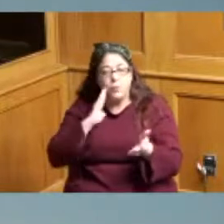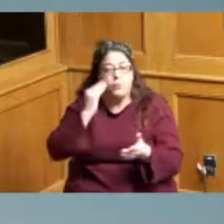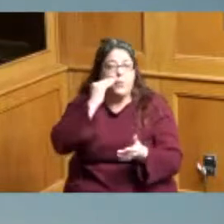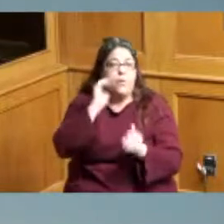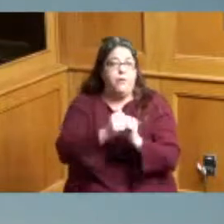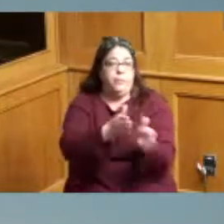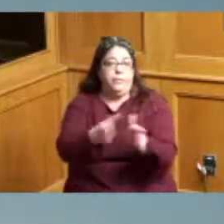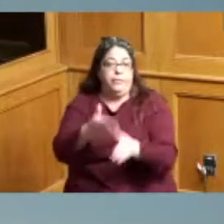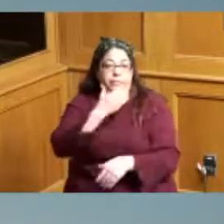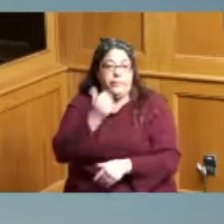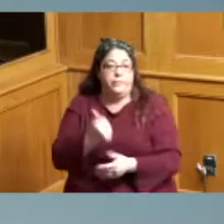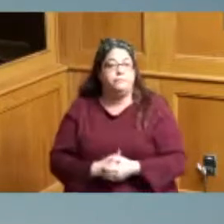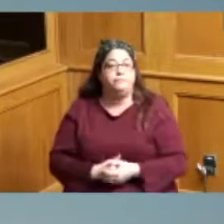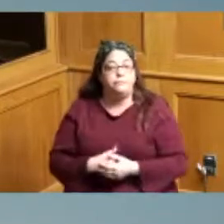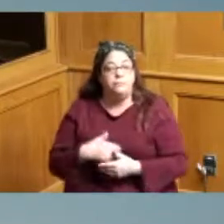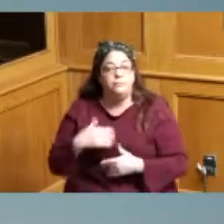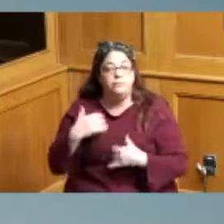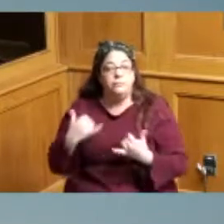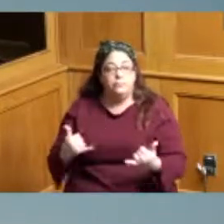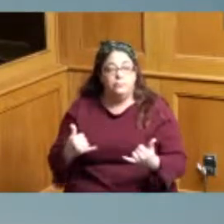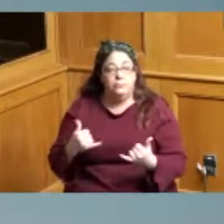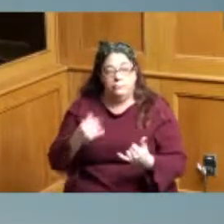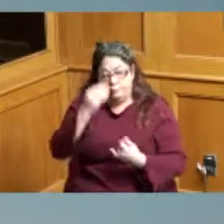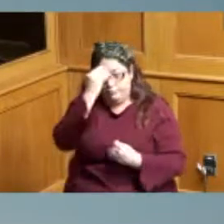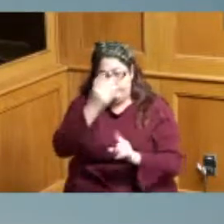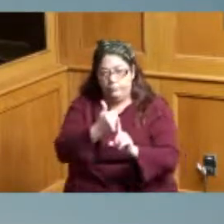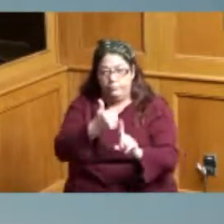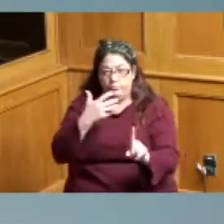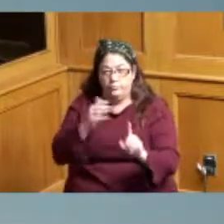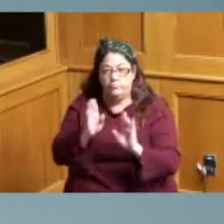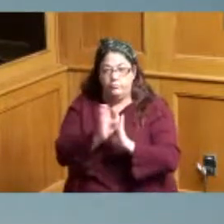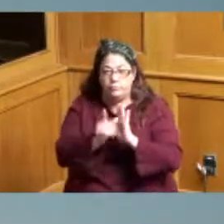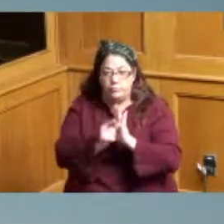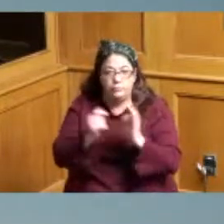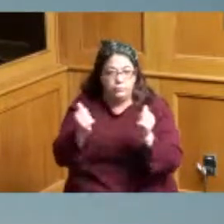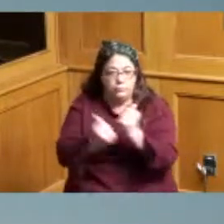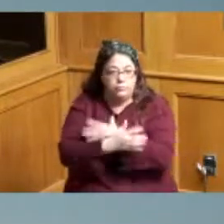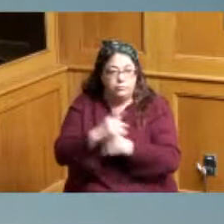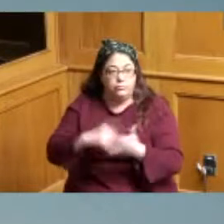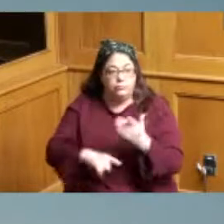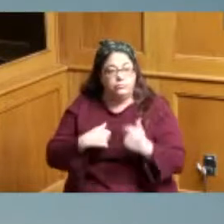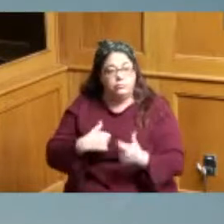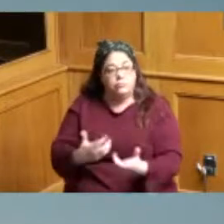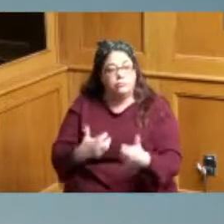to give you some background on what we're looking into right now and how we're proceeding with this